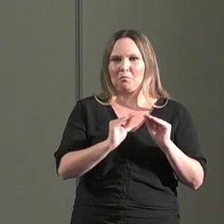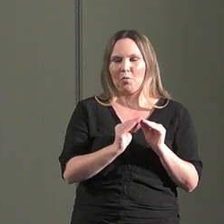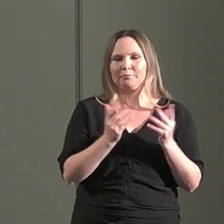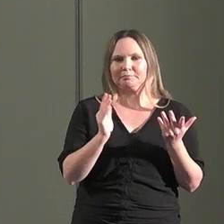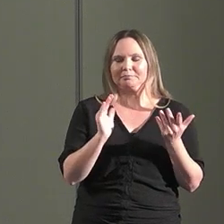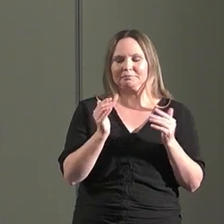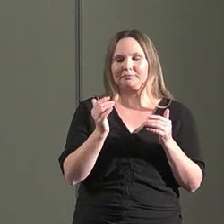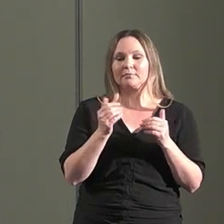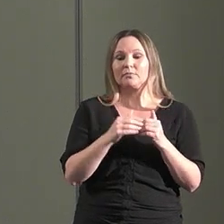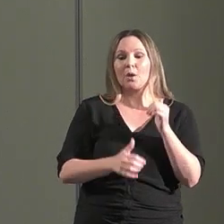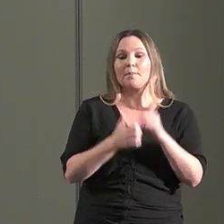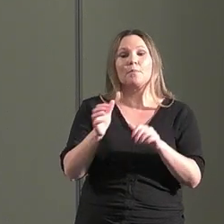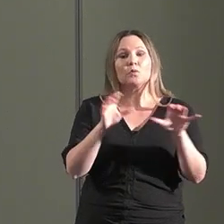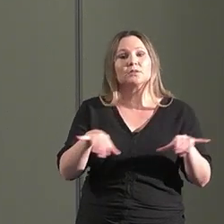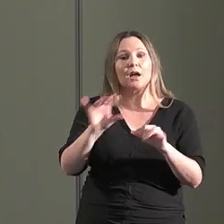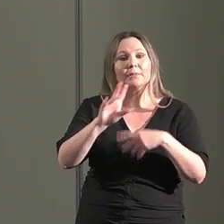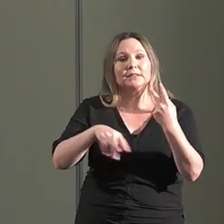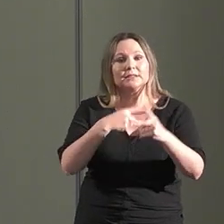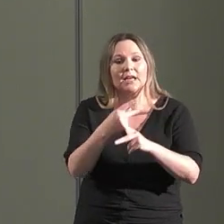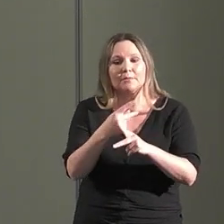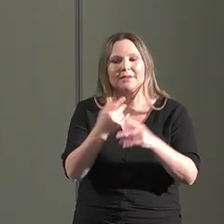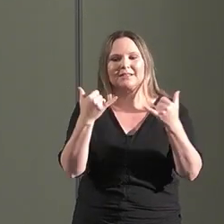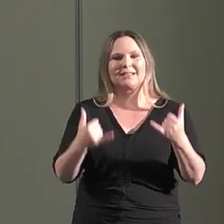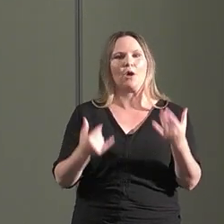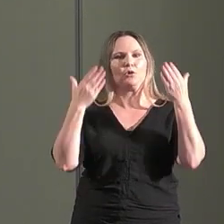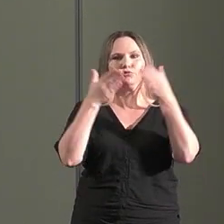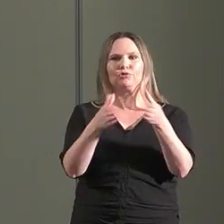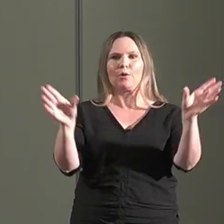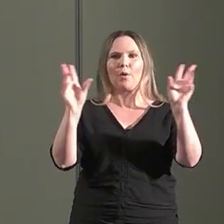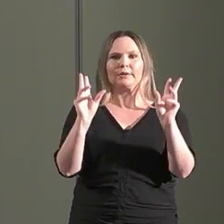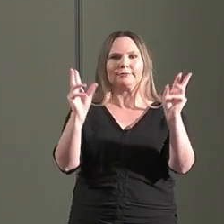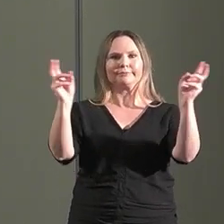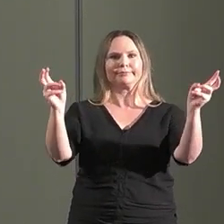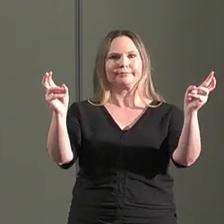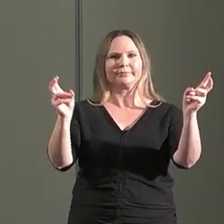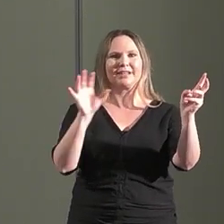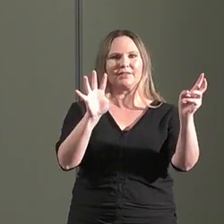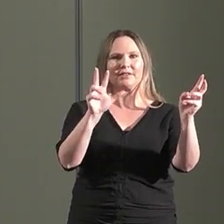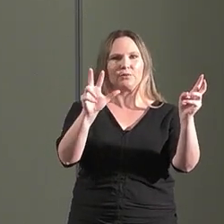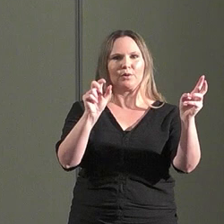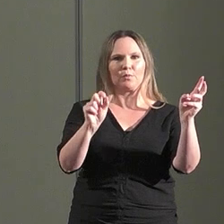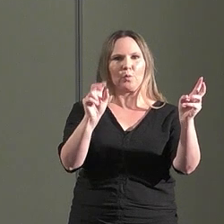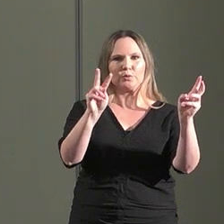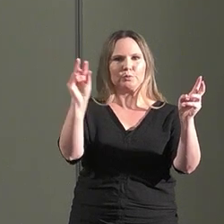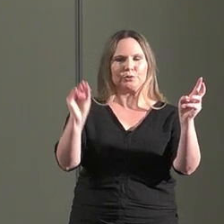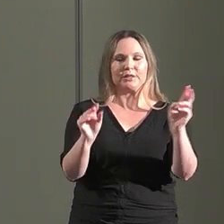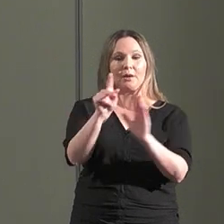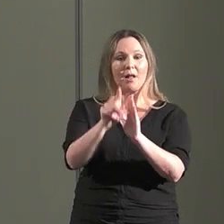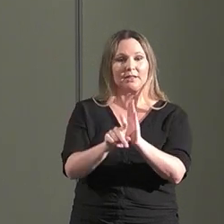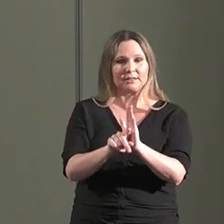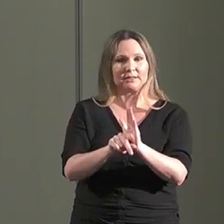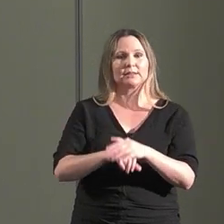The most common type is general statement. That is 50 3.2% of policies.